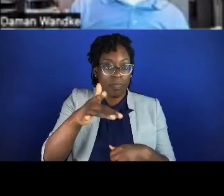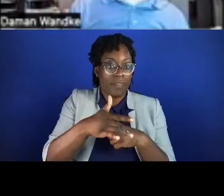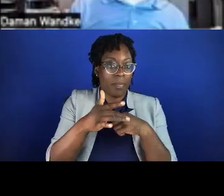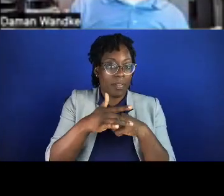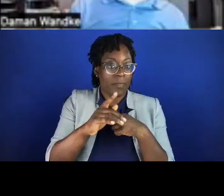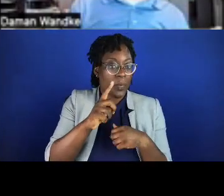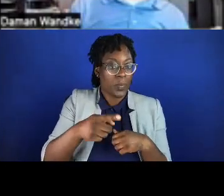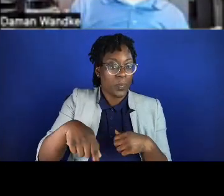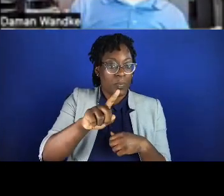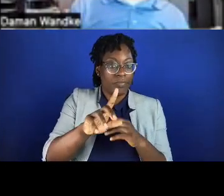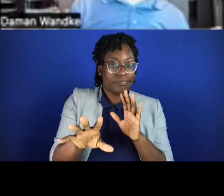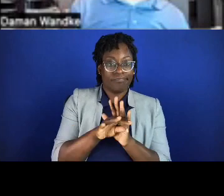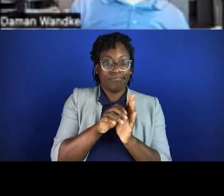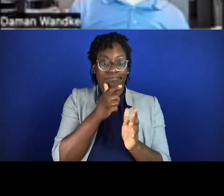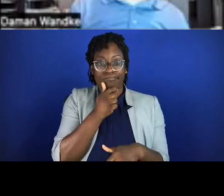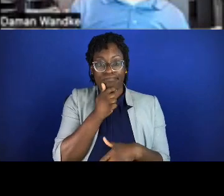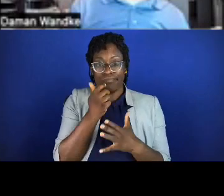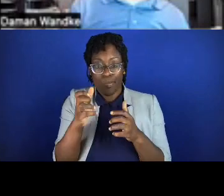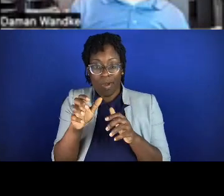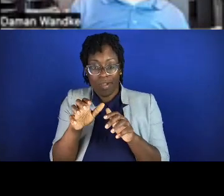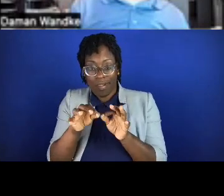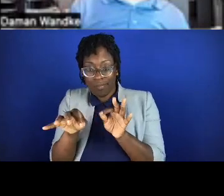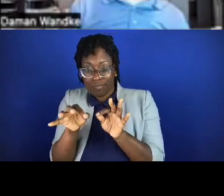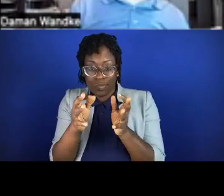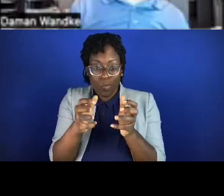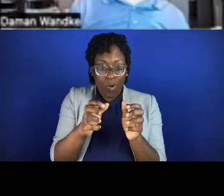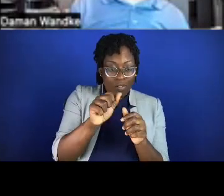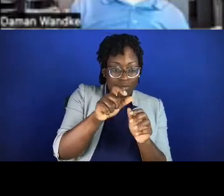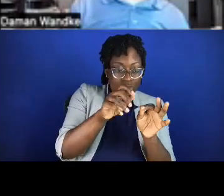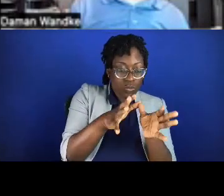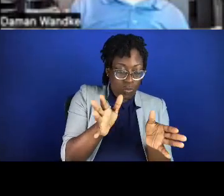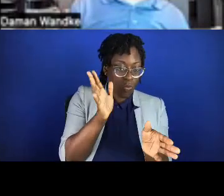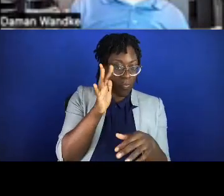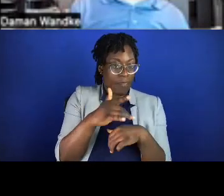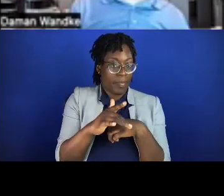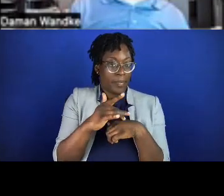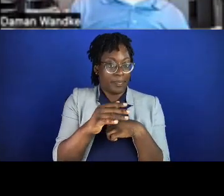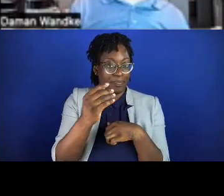available throughout the entirety of this webinar.